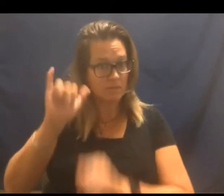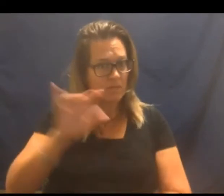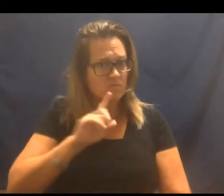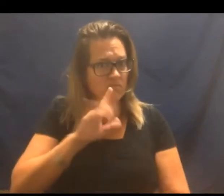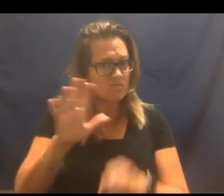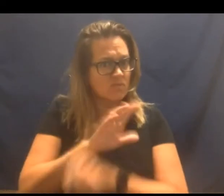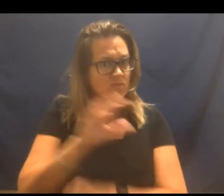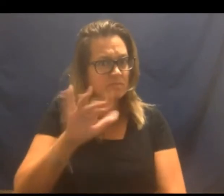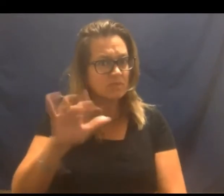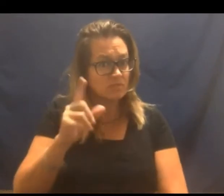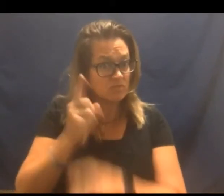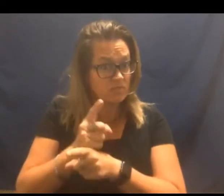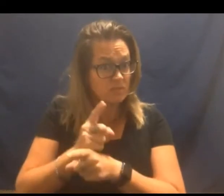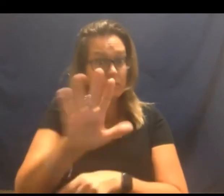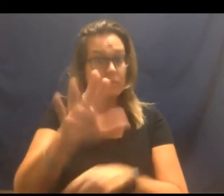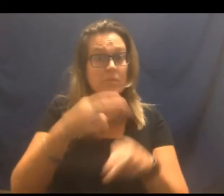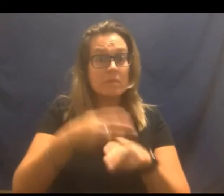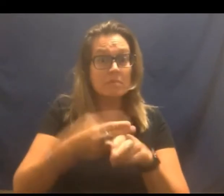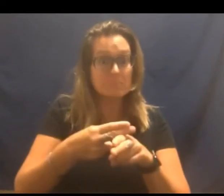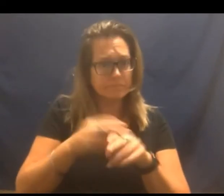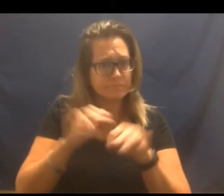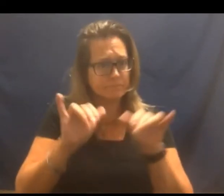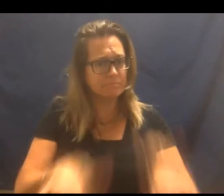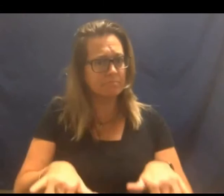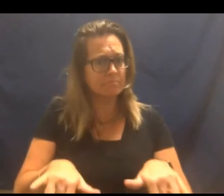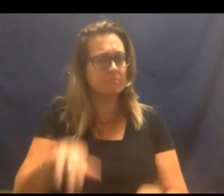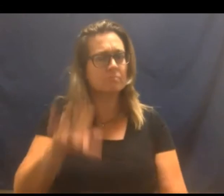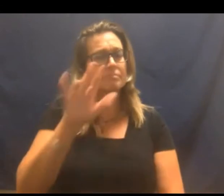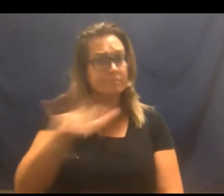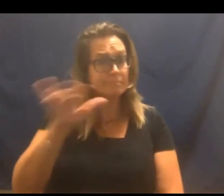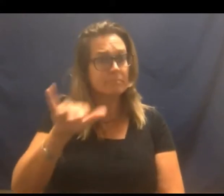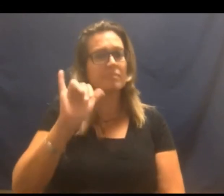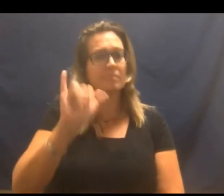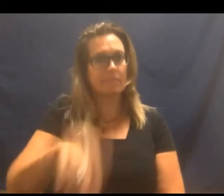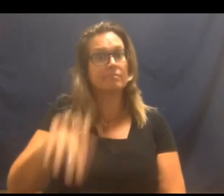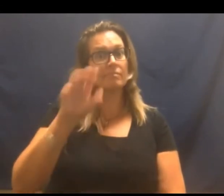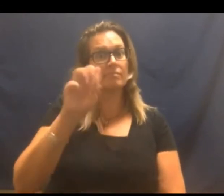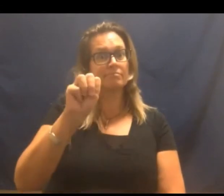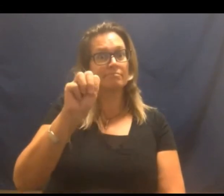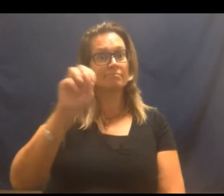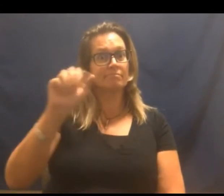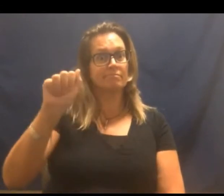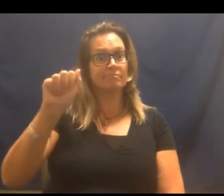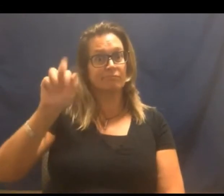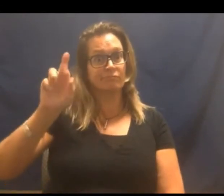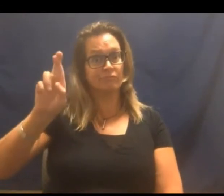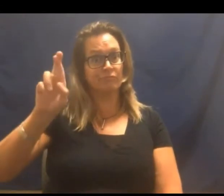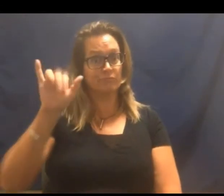If